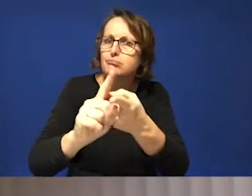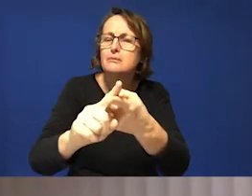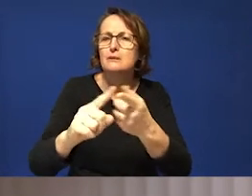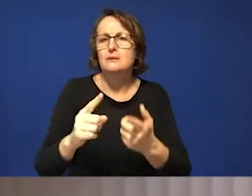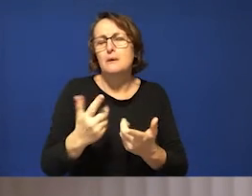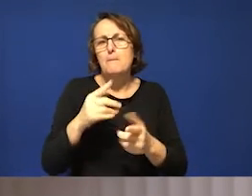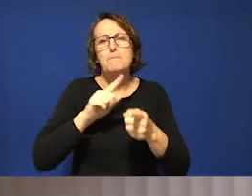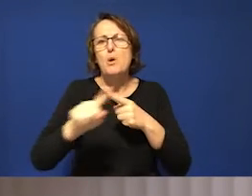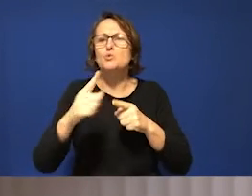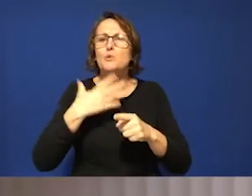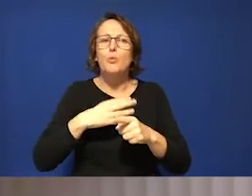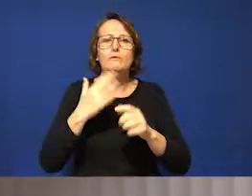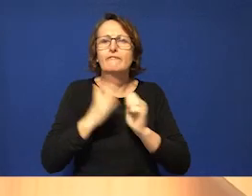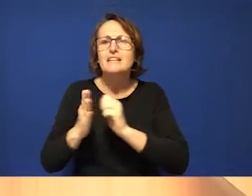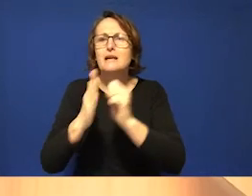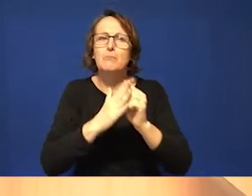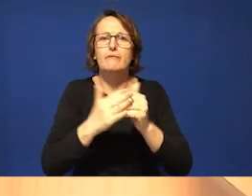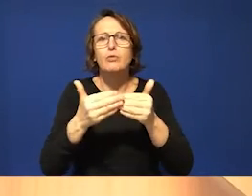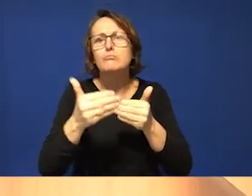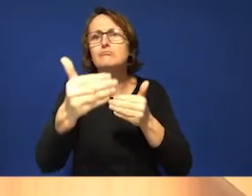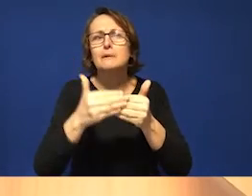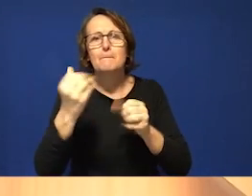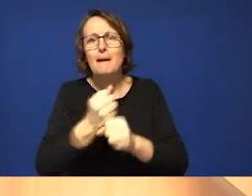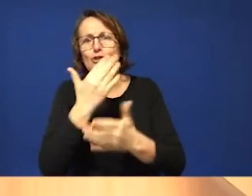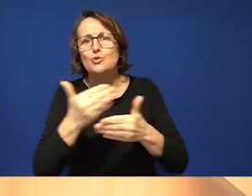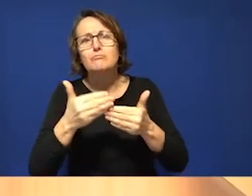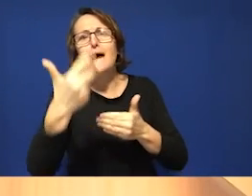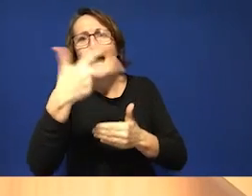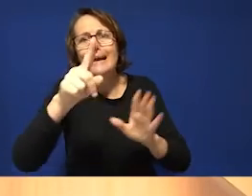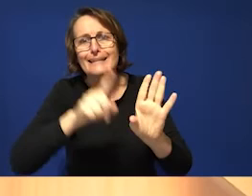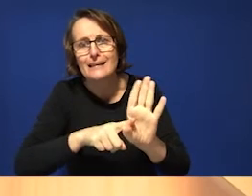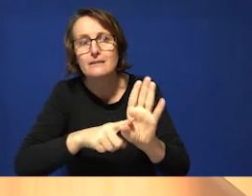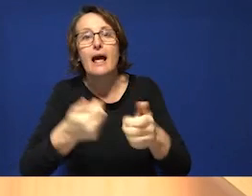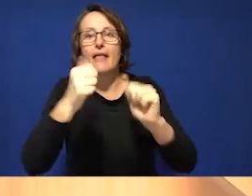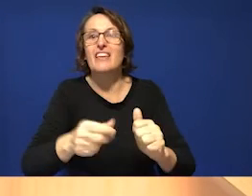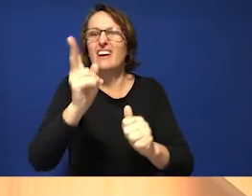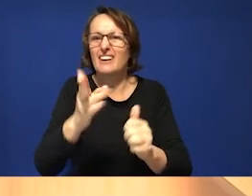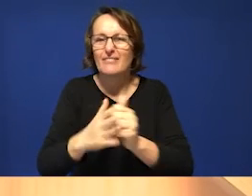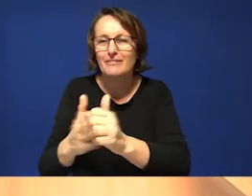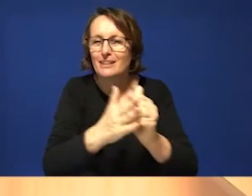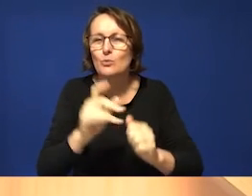or there about flexibility in terms of future change and whatever, but in particular opening up